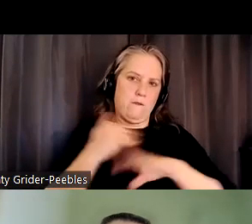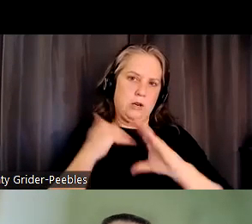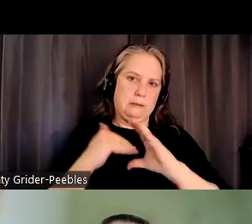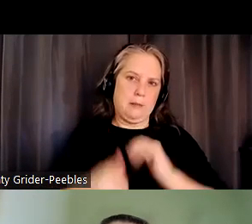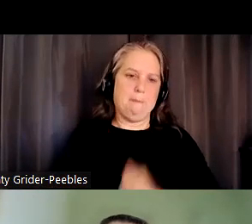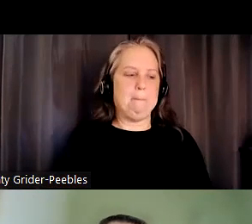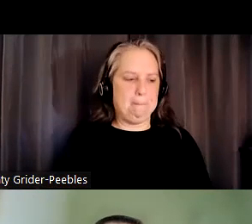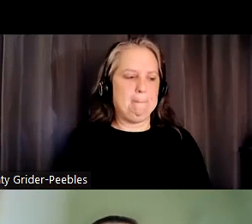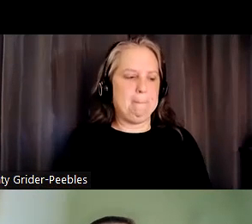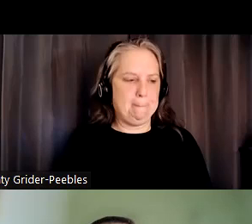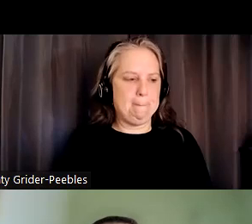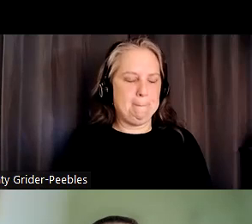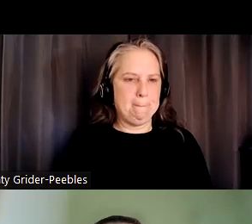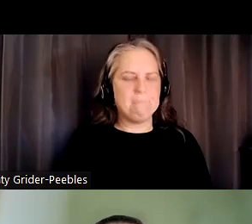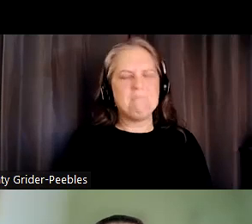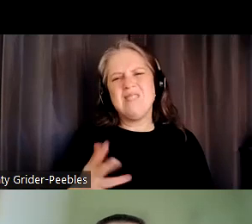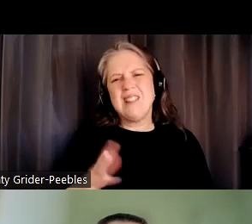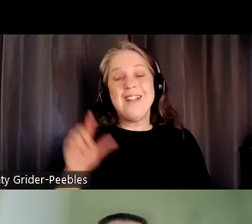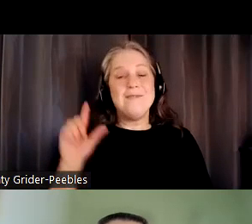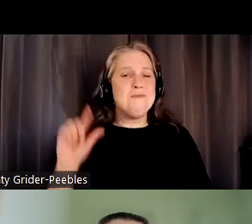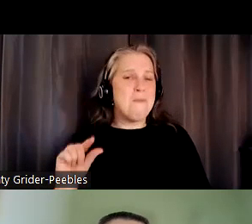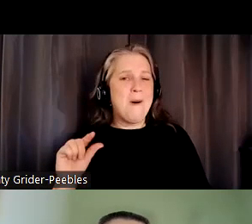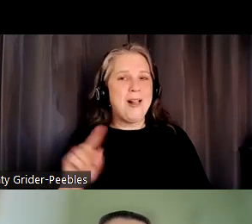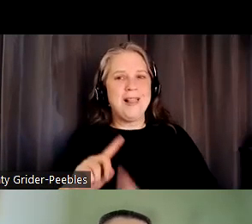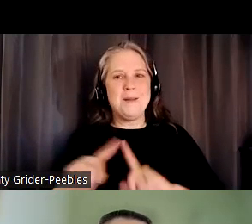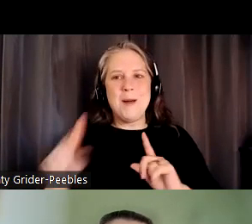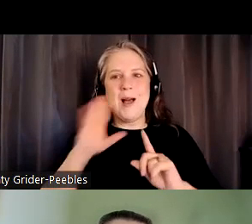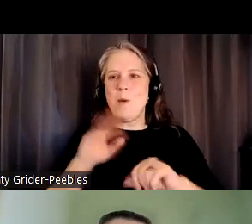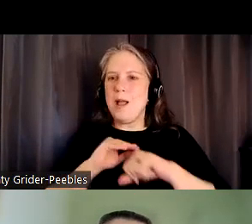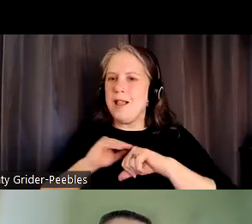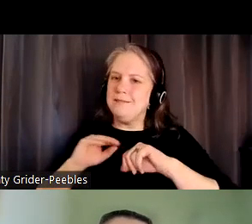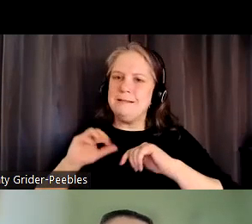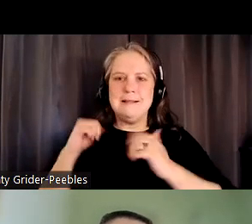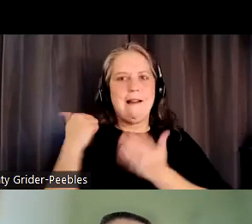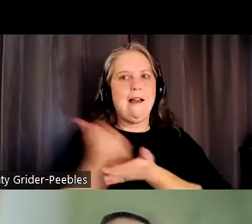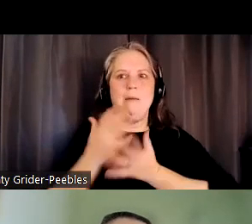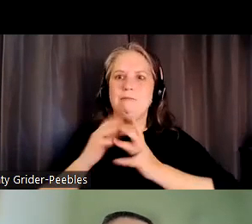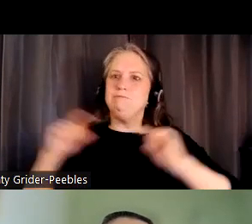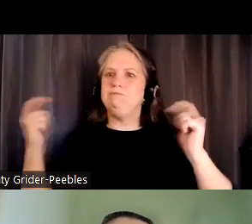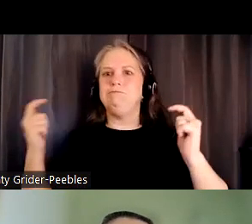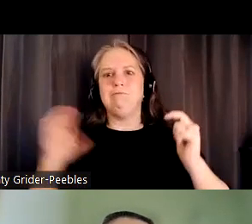This initiative is a small thing but will have a big impact in our area. We encourage you to get involved.